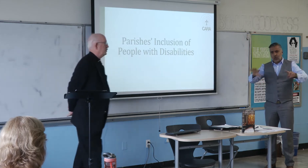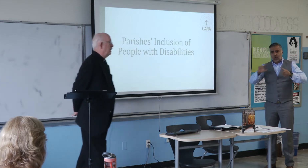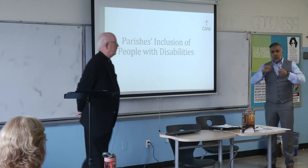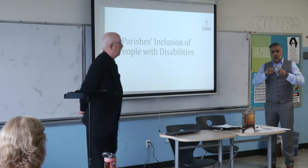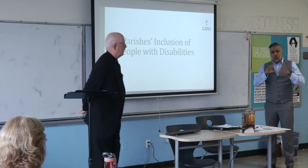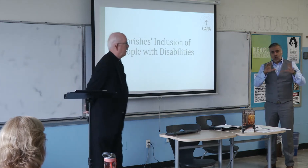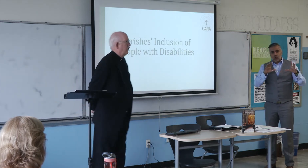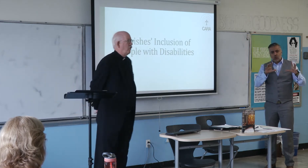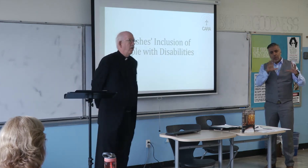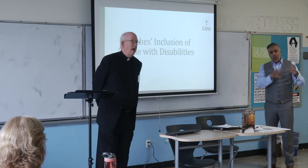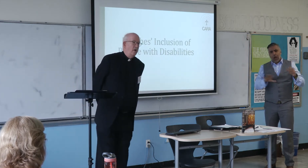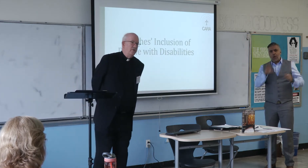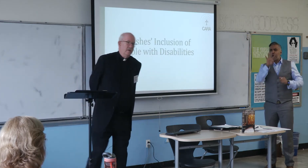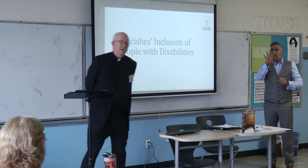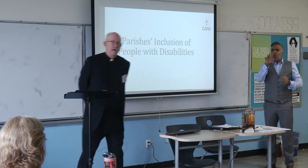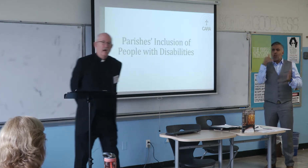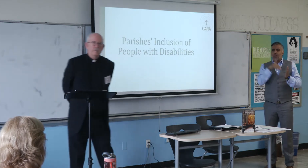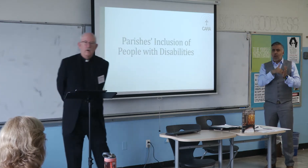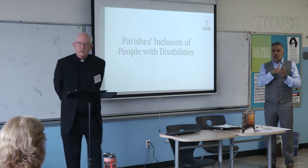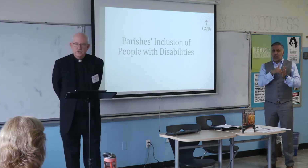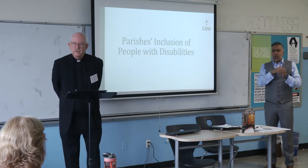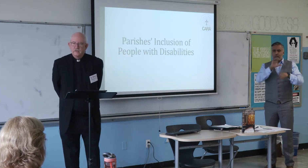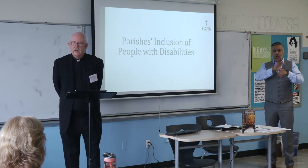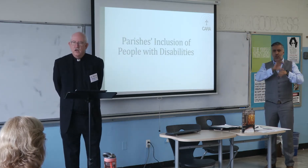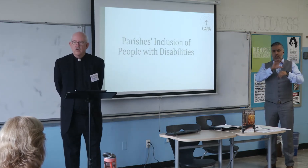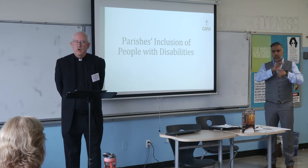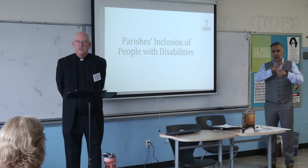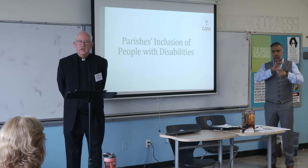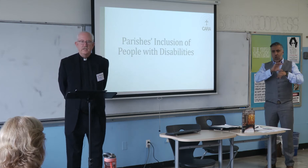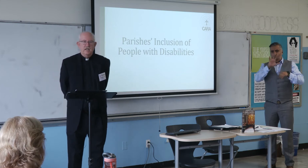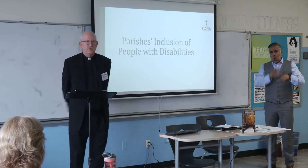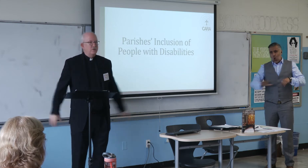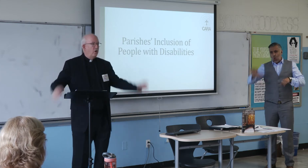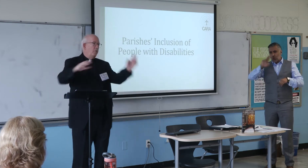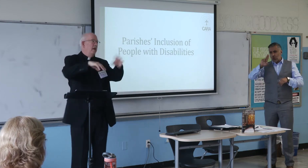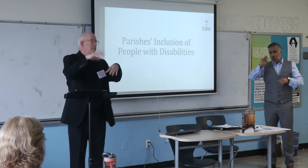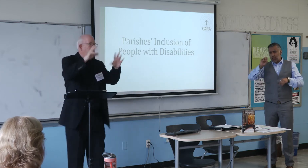of around 4,000 parishes across the United States, so it's all randomized,